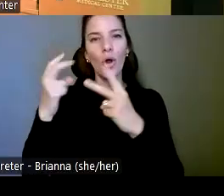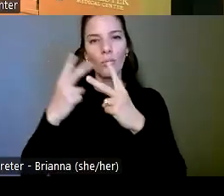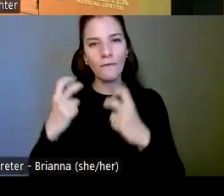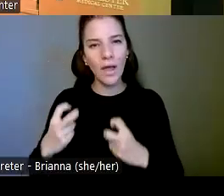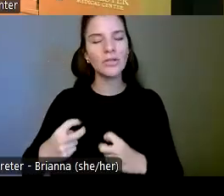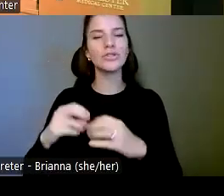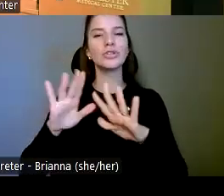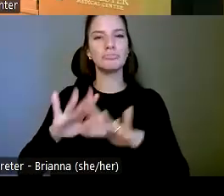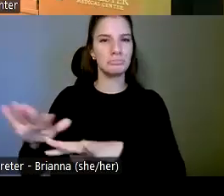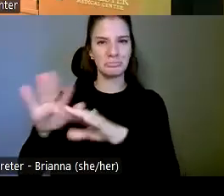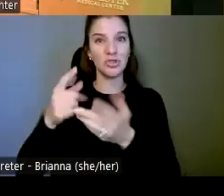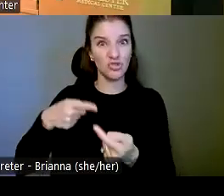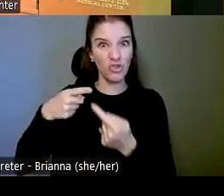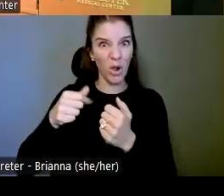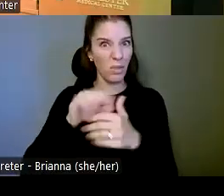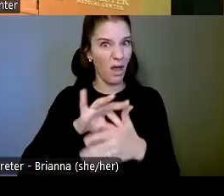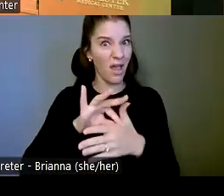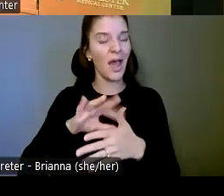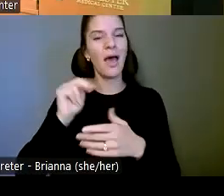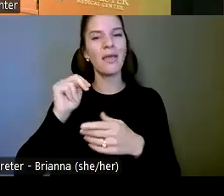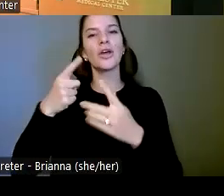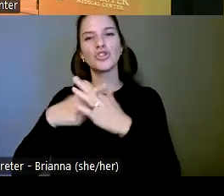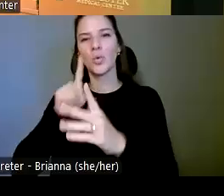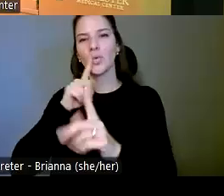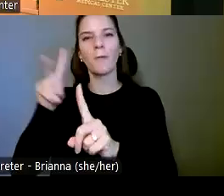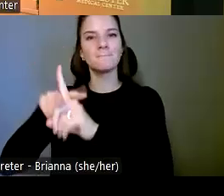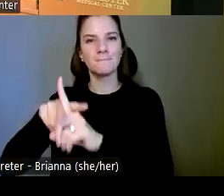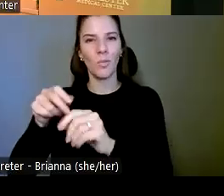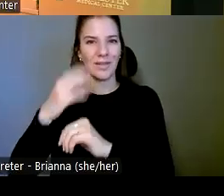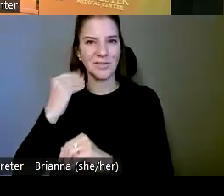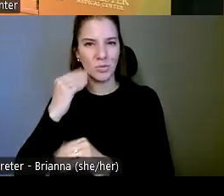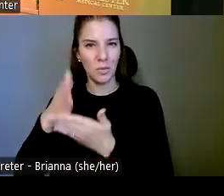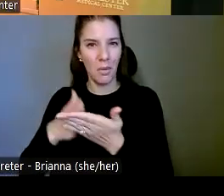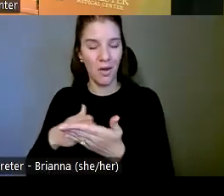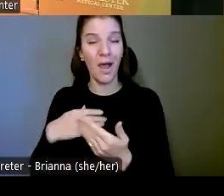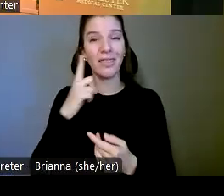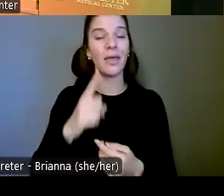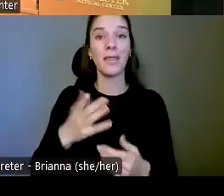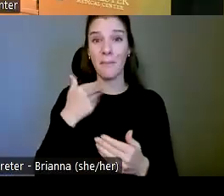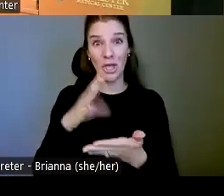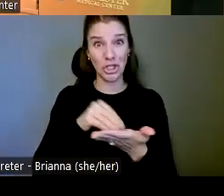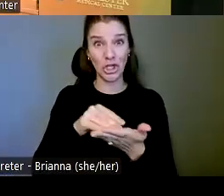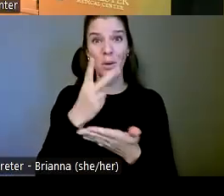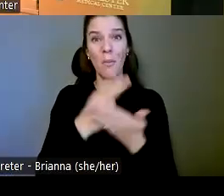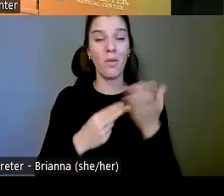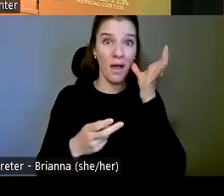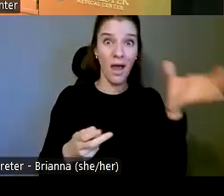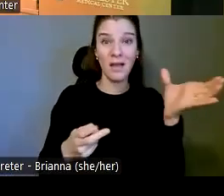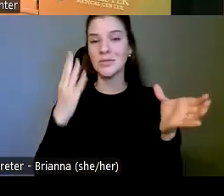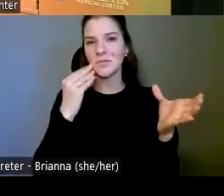piece. But I think that's that's the best learning is is sort of that the putting the two together.